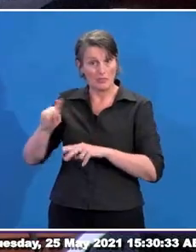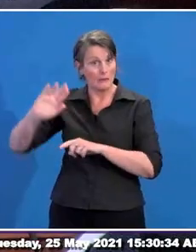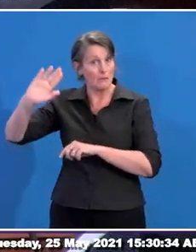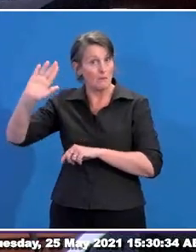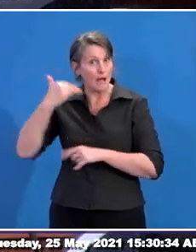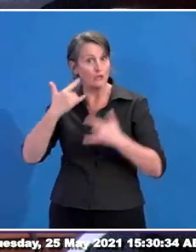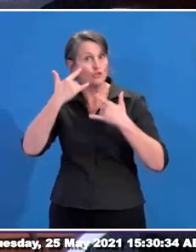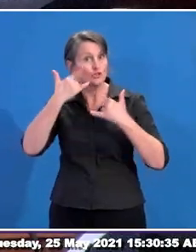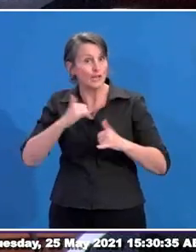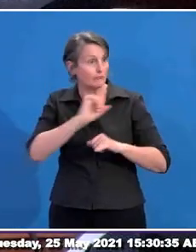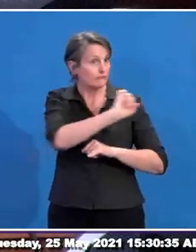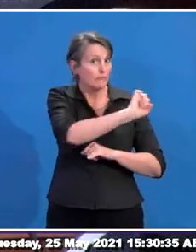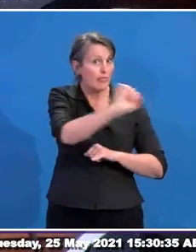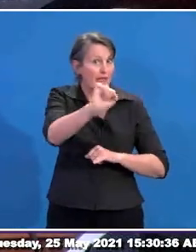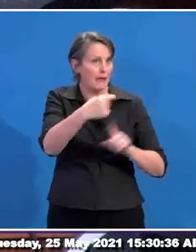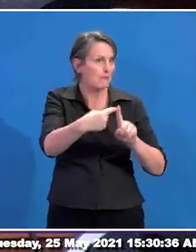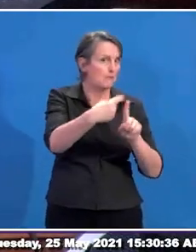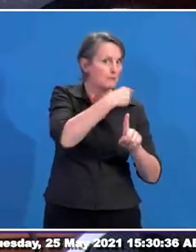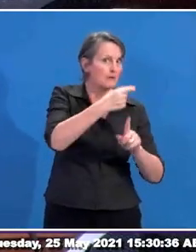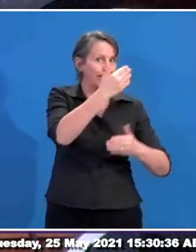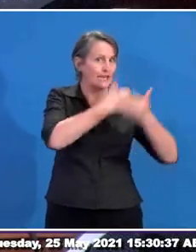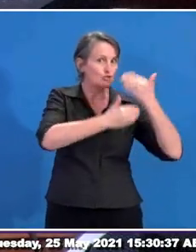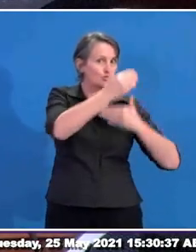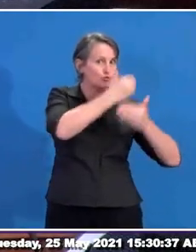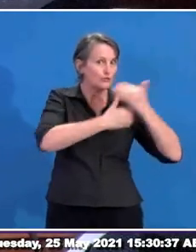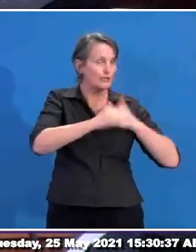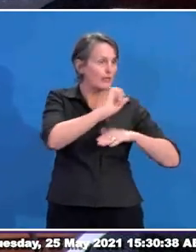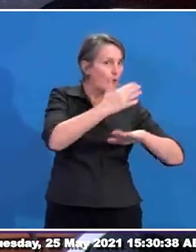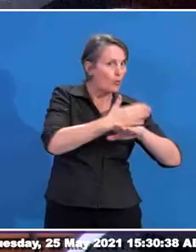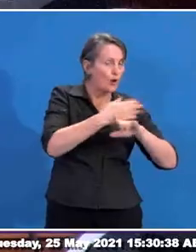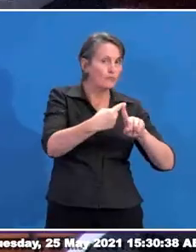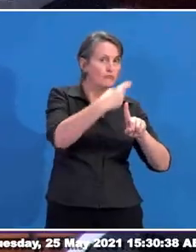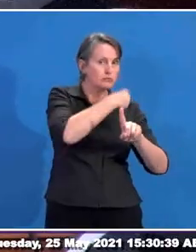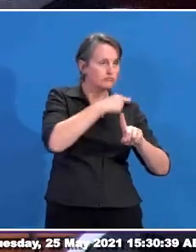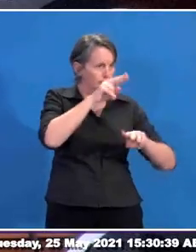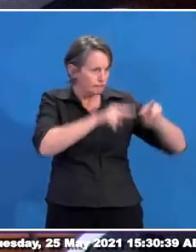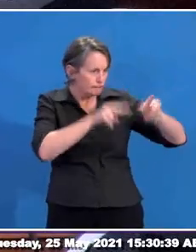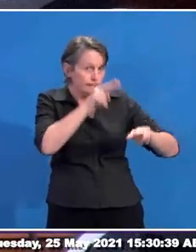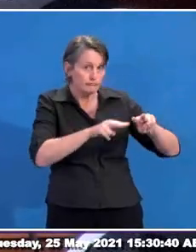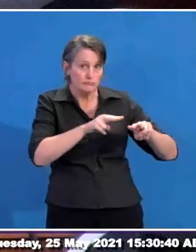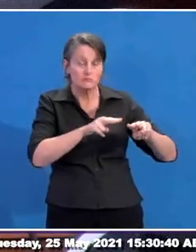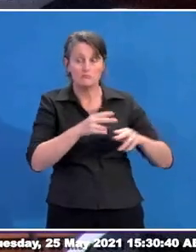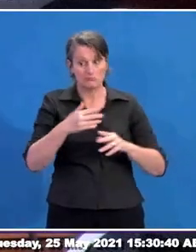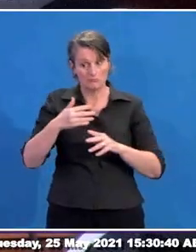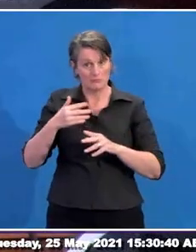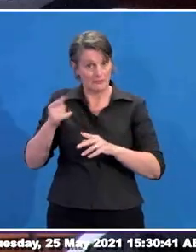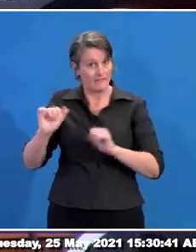procedures when hiring SP1 and SP2 and learnings for future practices arising